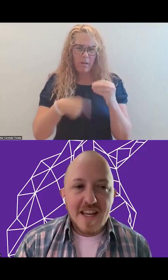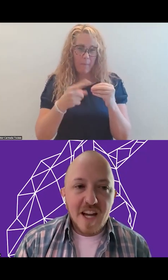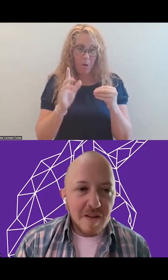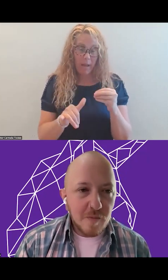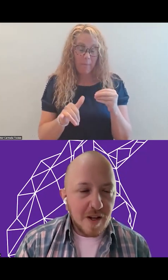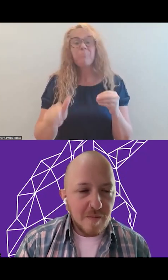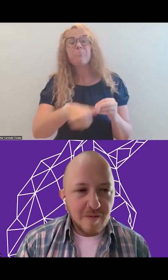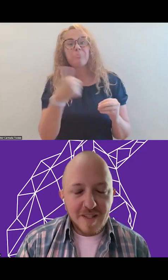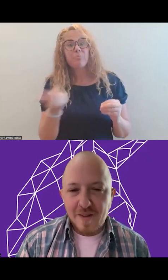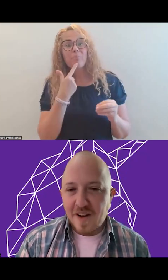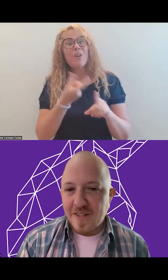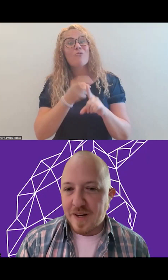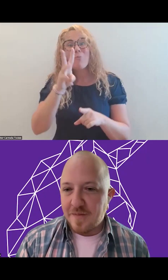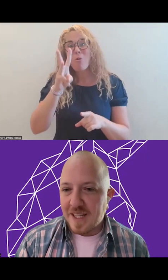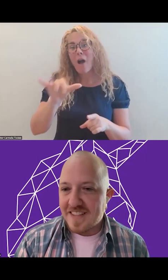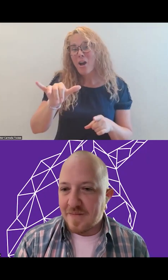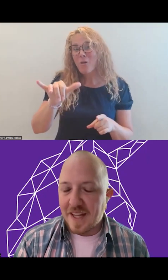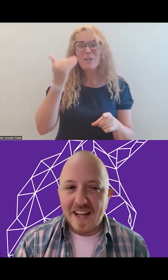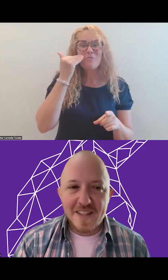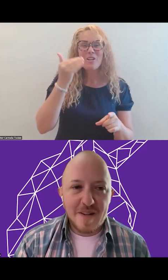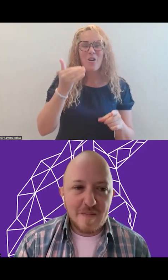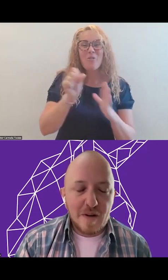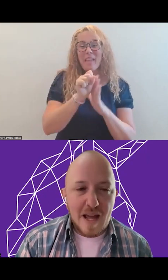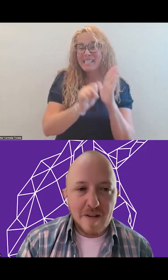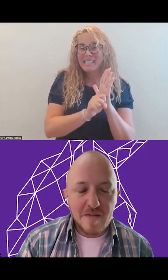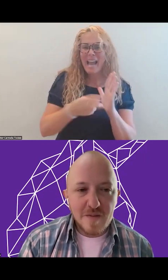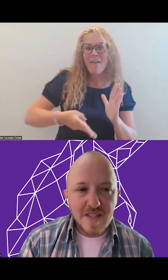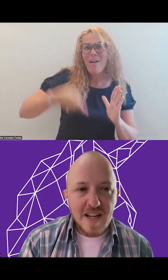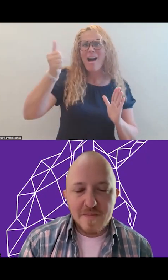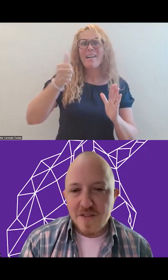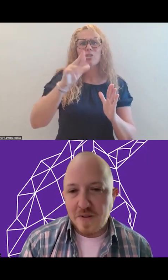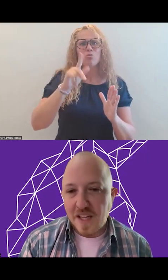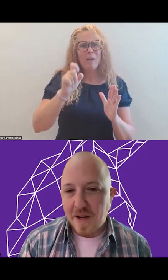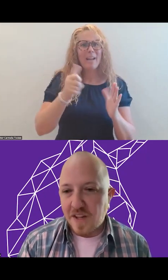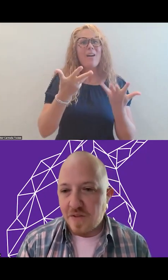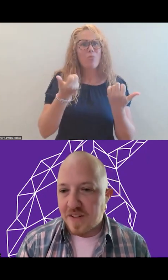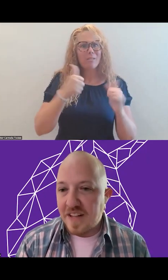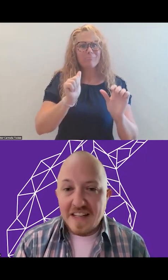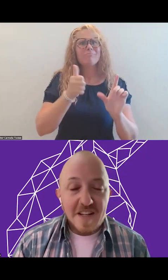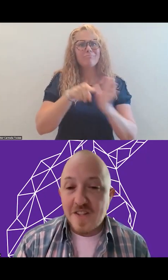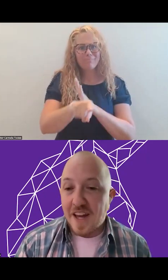COMING FROM WYOMING, WE KNOW THEY HAVE THE HIGHEST RATES OF SUICIDE. IF THEY HAVE NOT ADDRESSED THAT